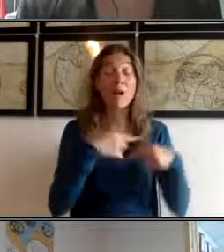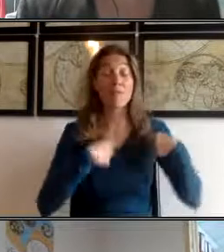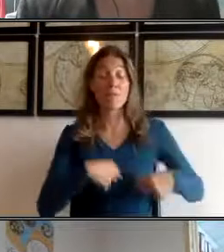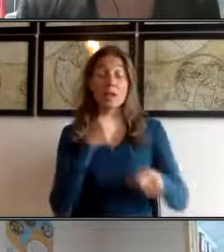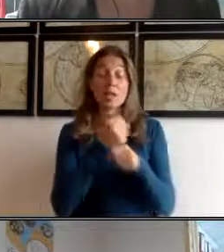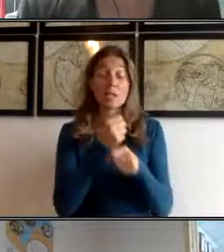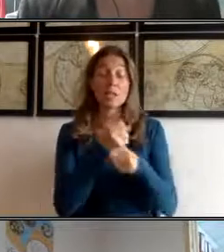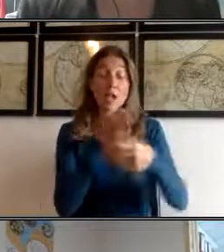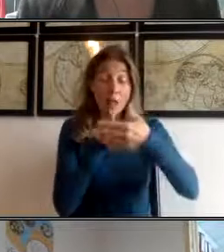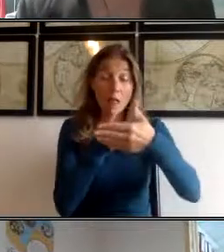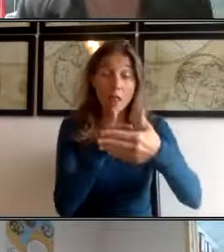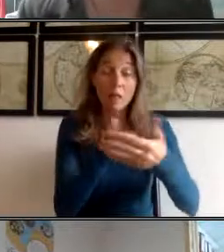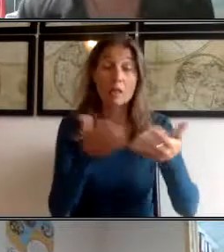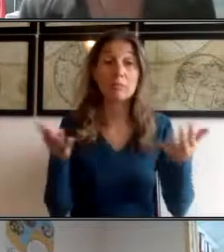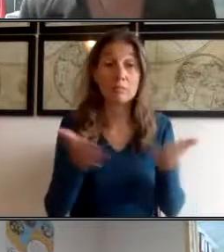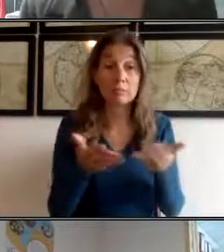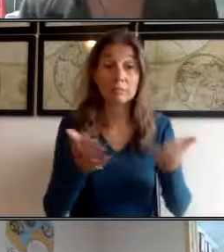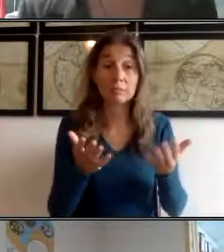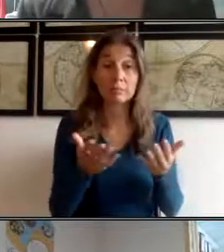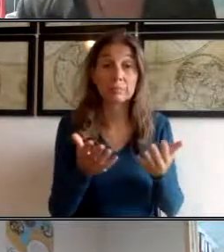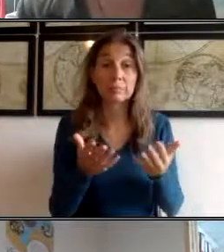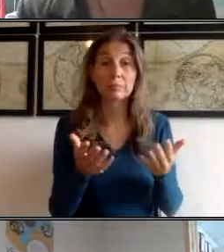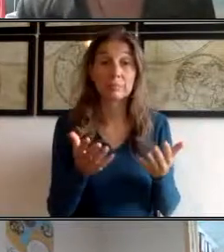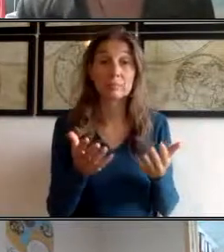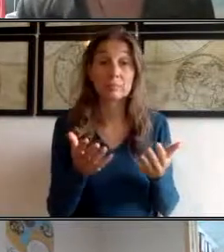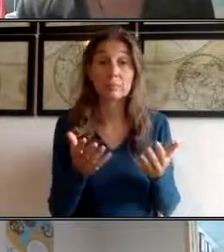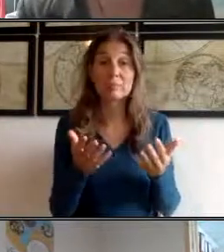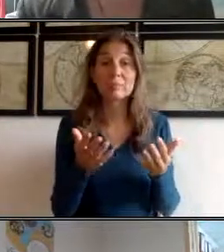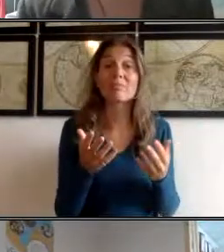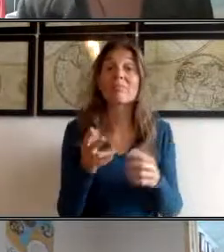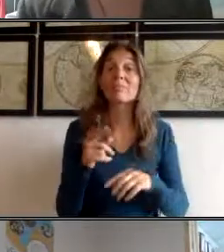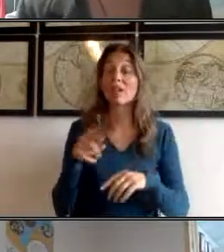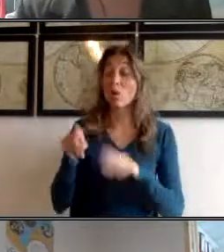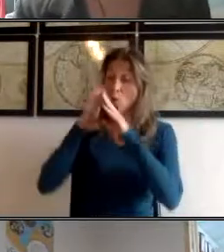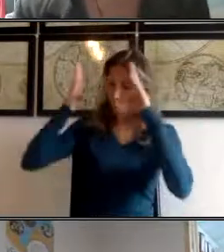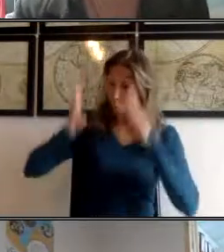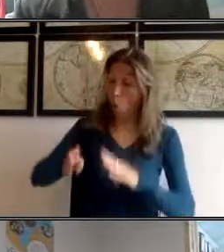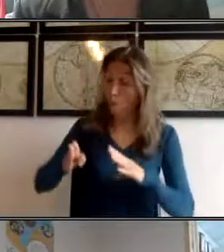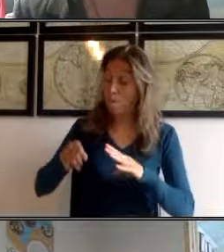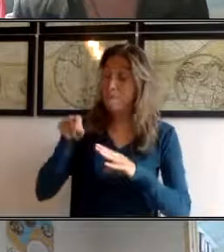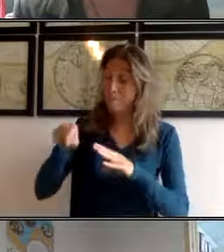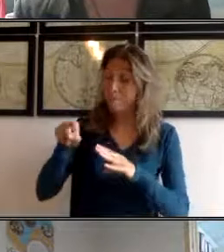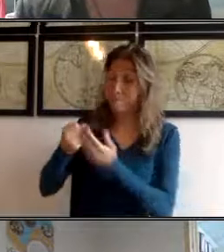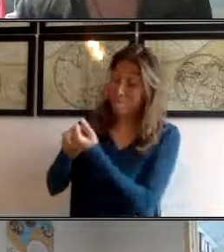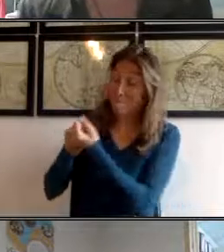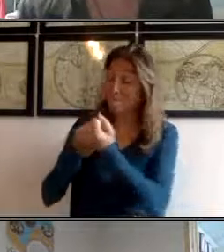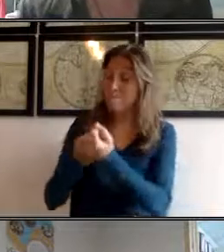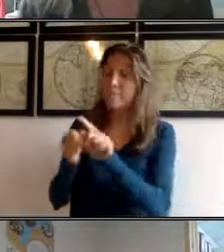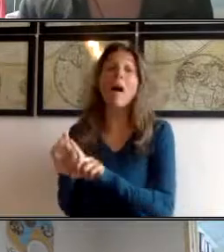what they receive in the home countries doesn't apply for assignments abroad.